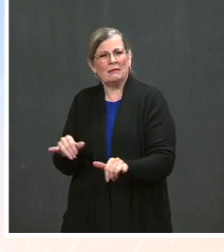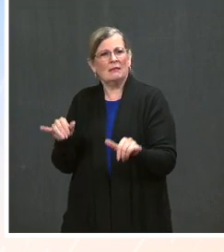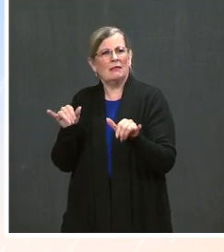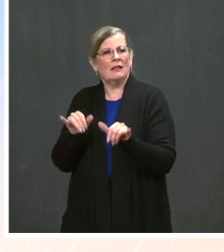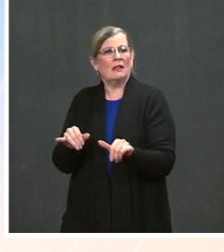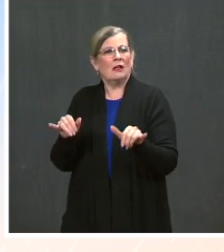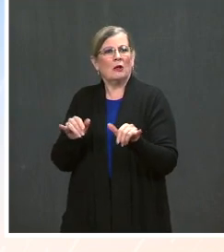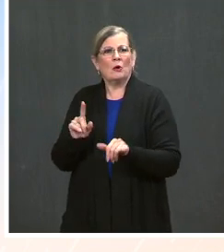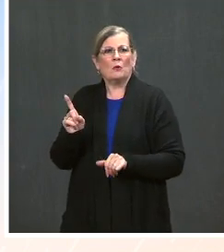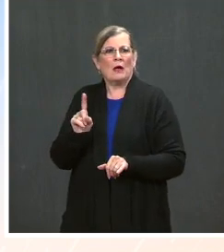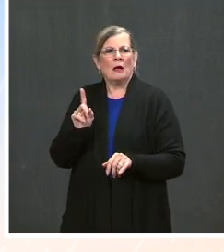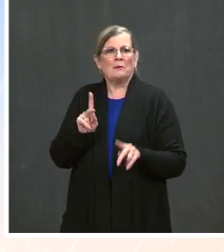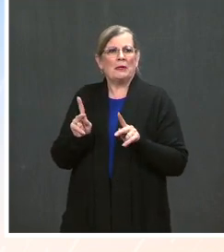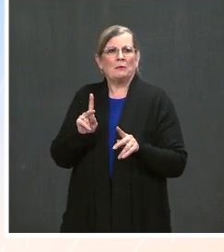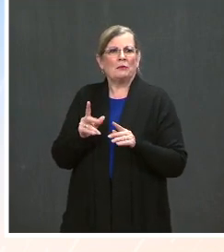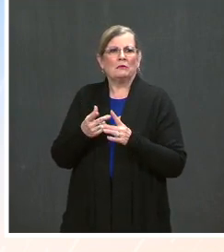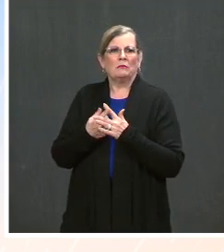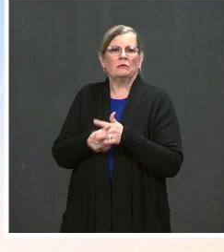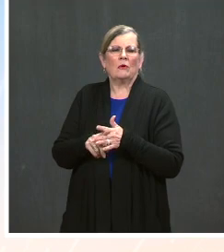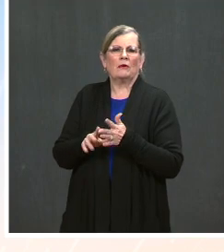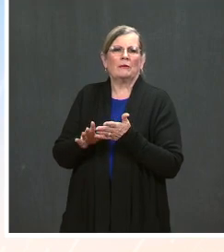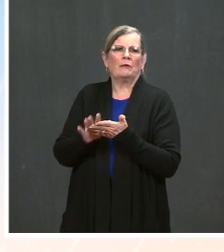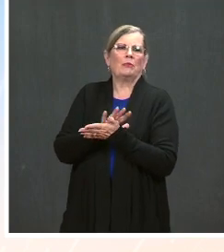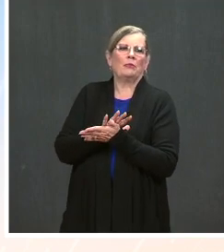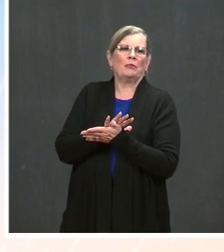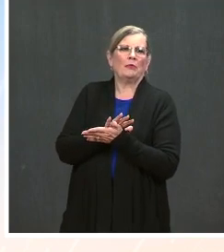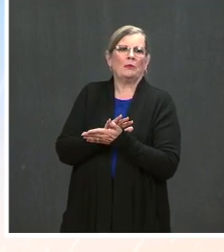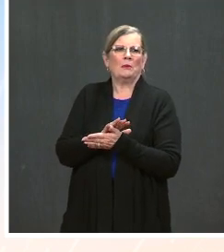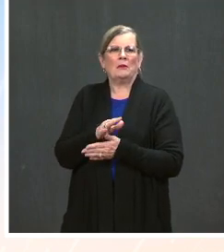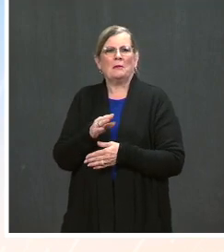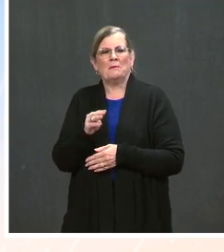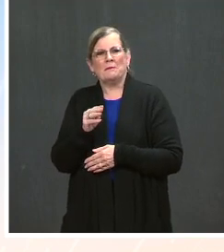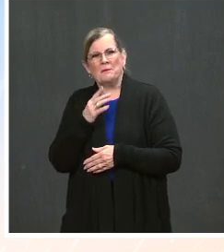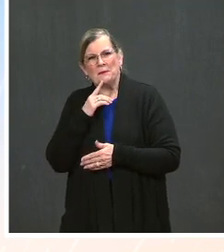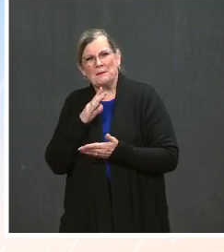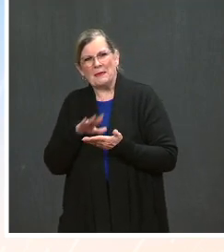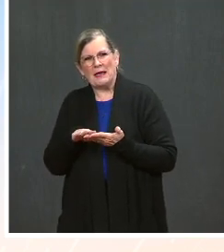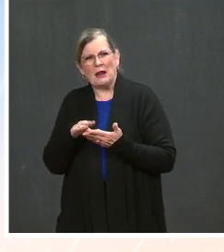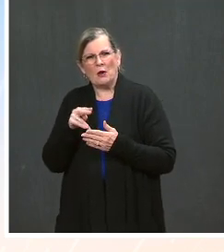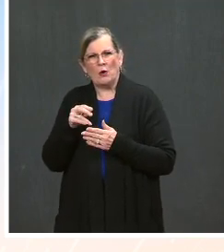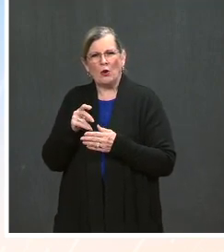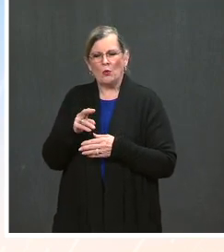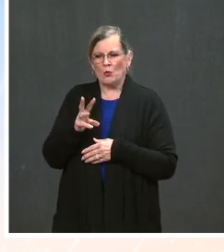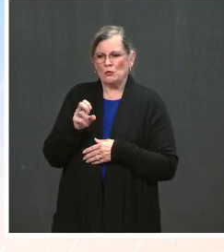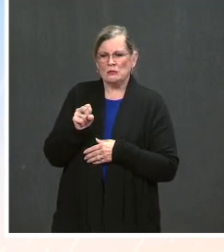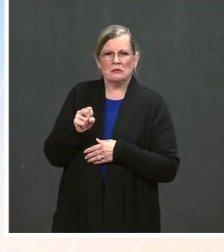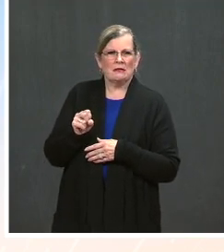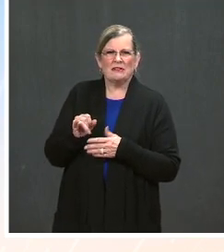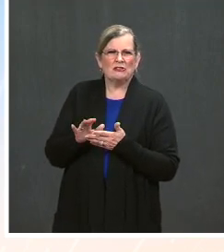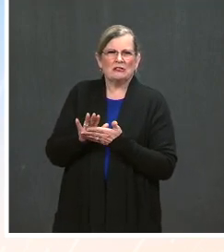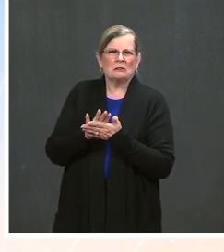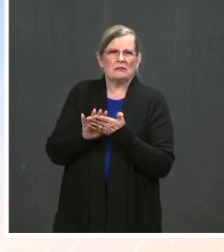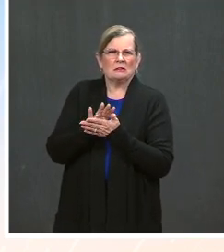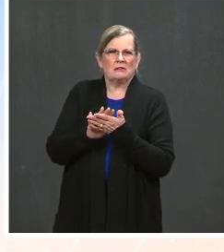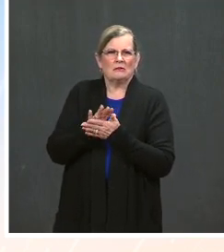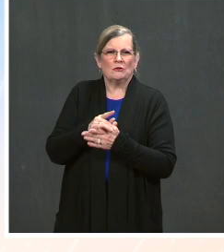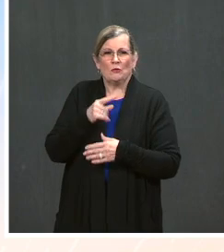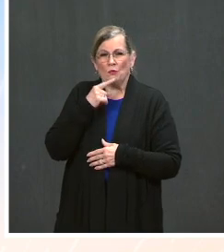that Russia has implemented in the past as it relates to their aggressions at the border of Ukraine.